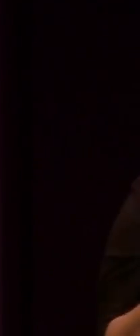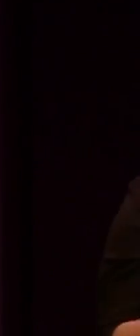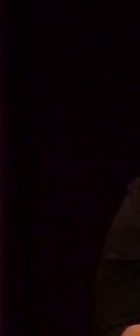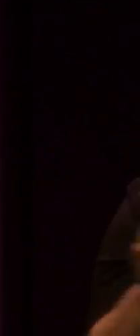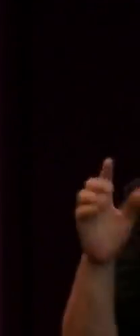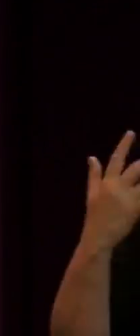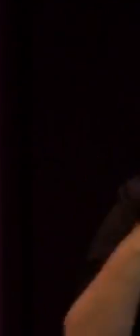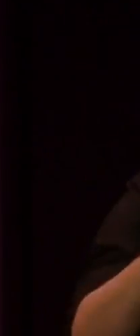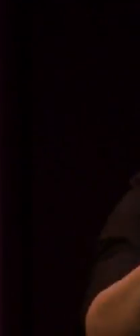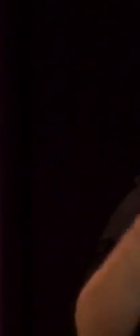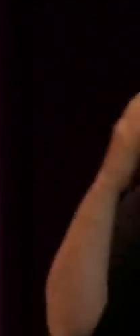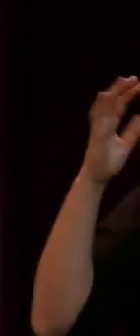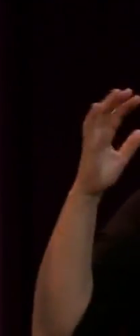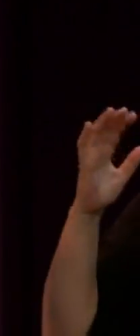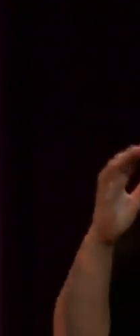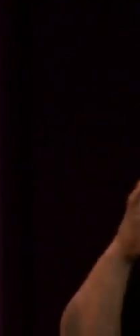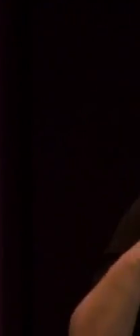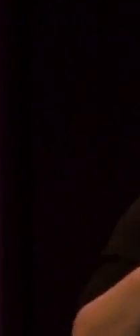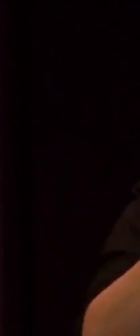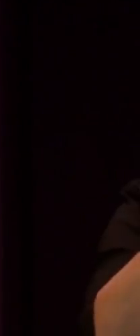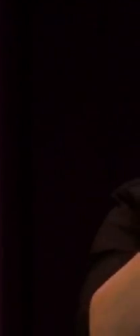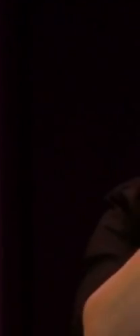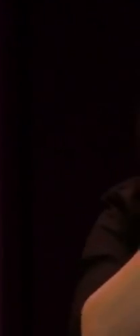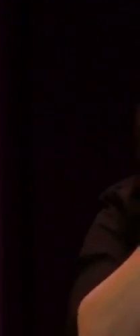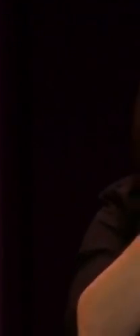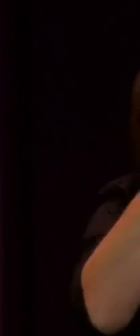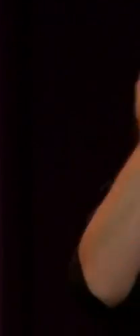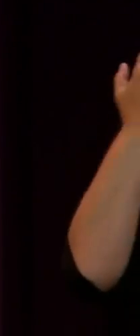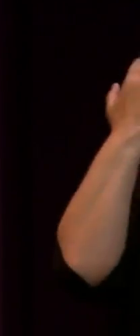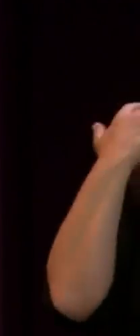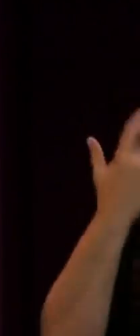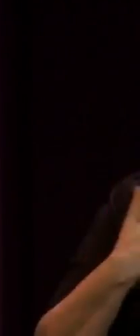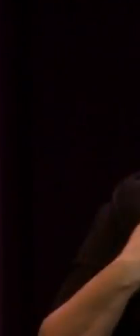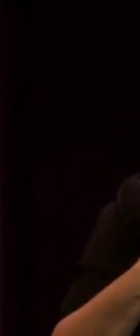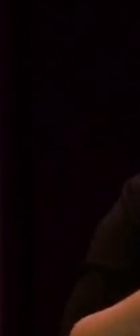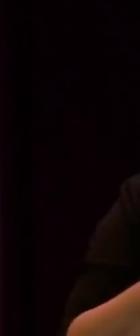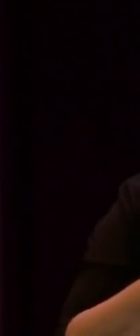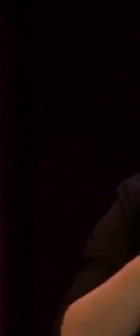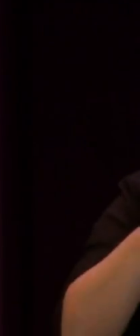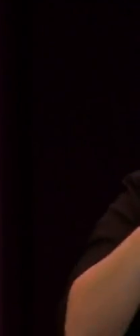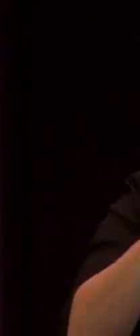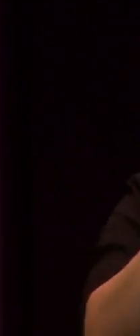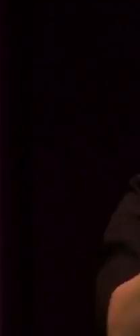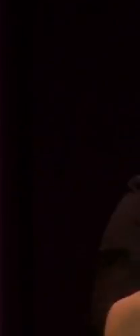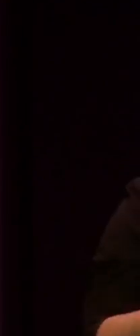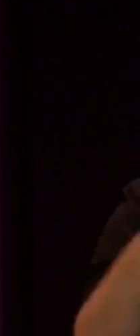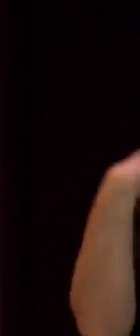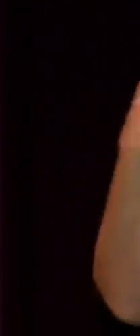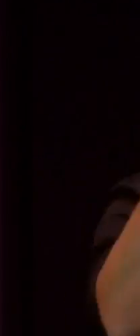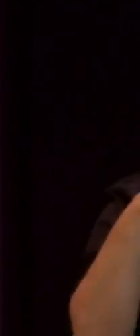IT'S TRUE, IT'S TRUE. WE ARE A STATE. WE LOOK LIKE A DUCK. WE QUACK LIKE A DUCK.